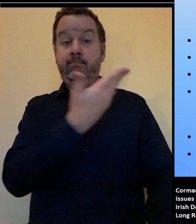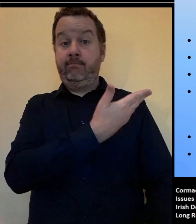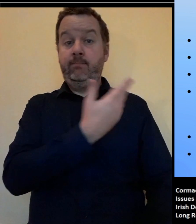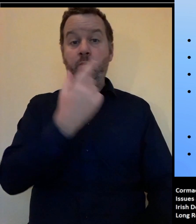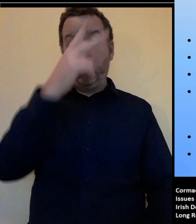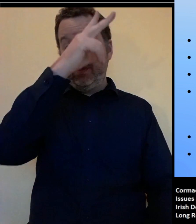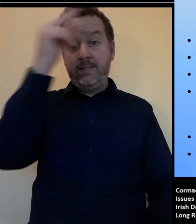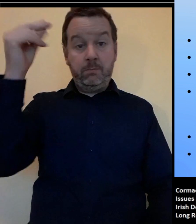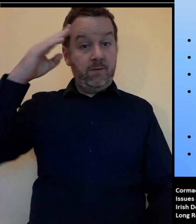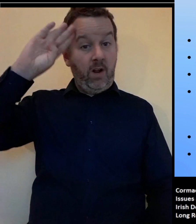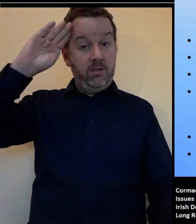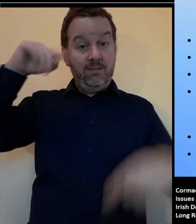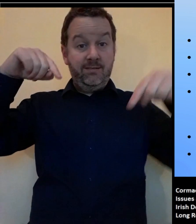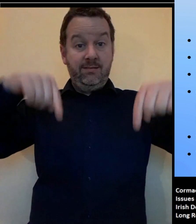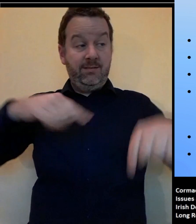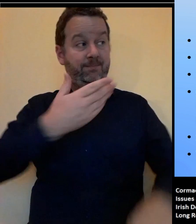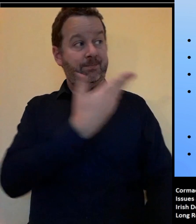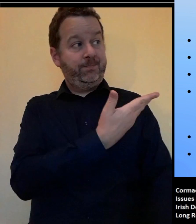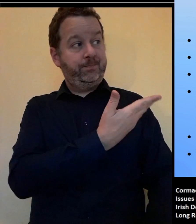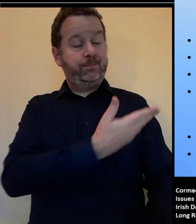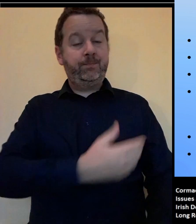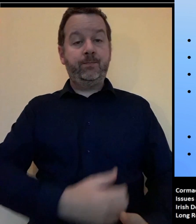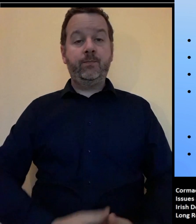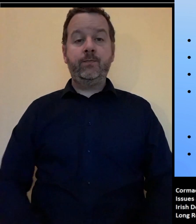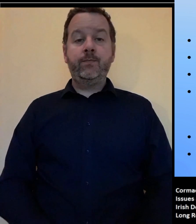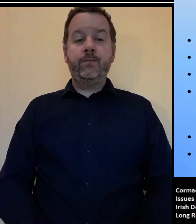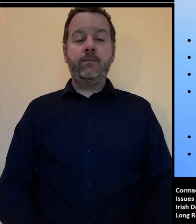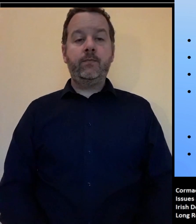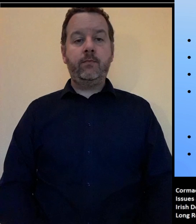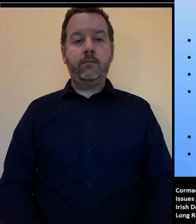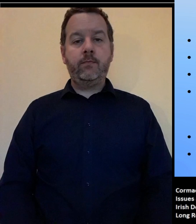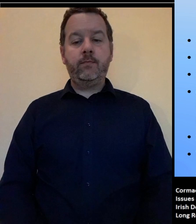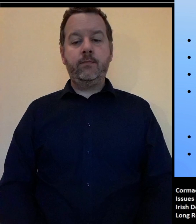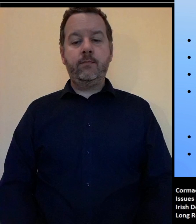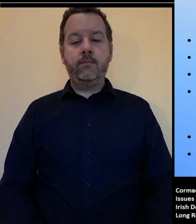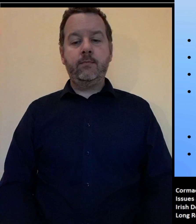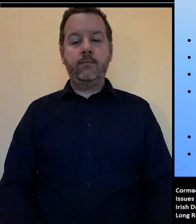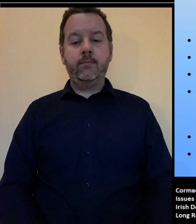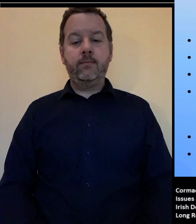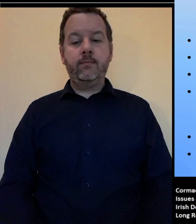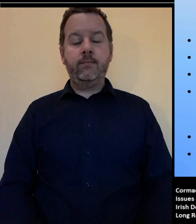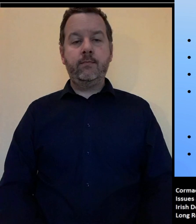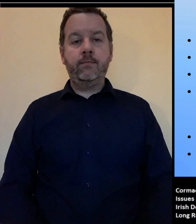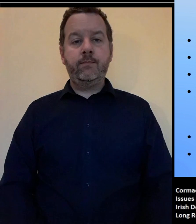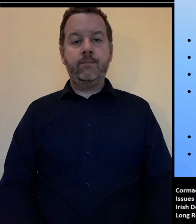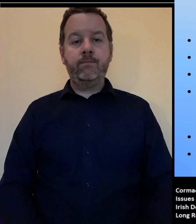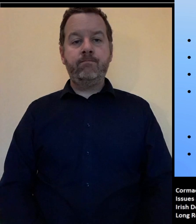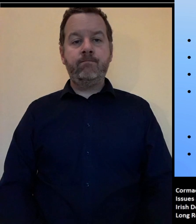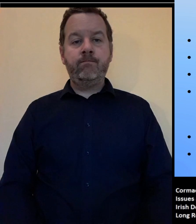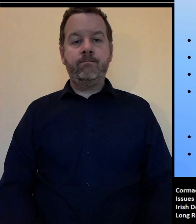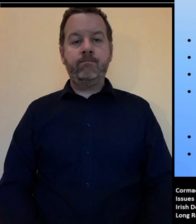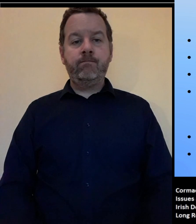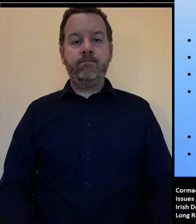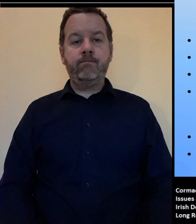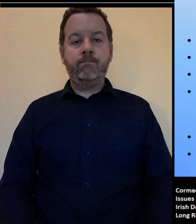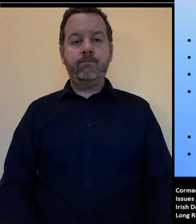You can see an example from Ireland here.